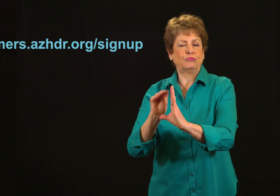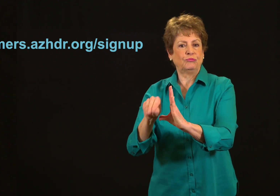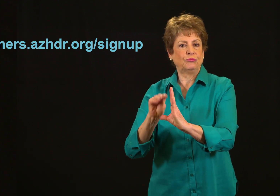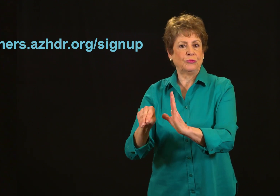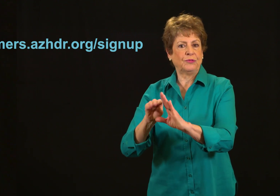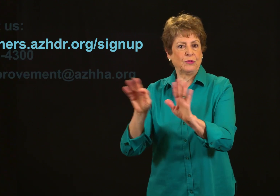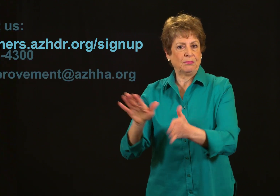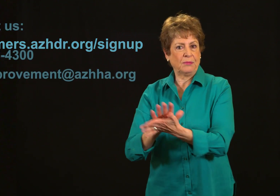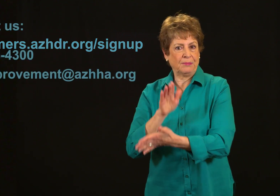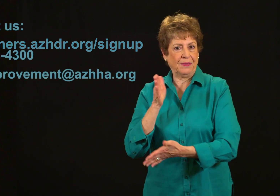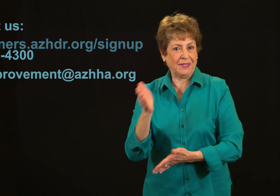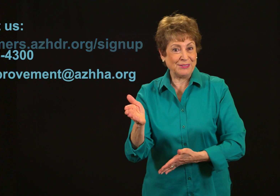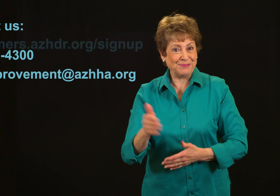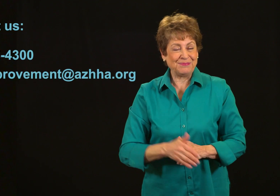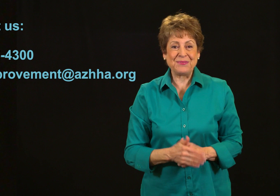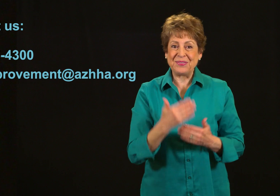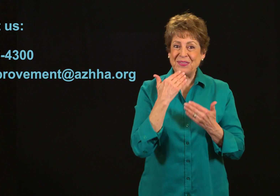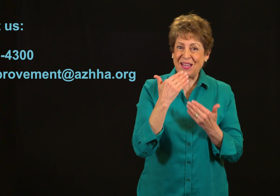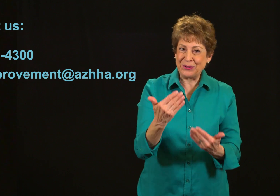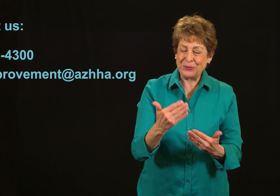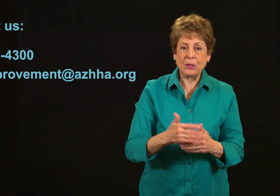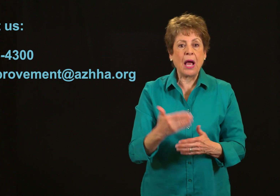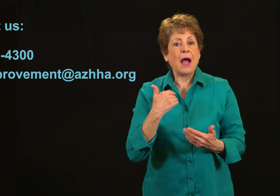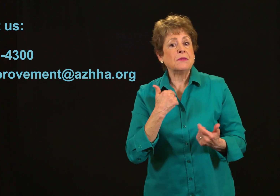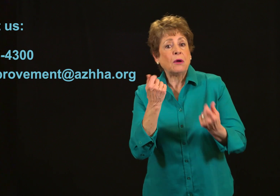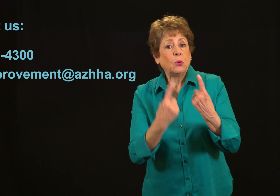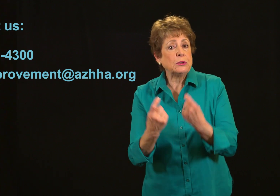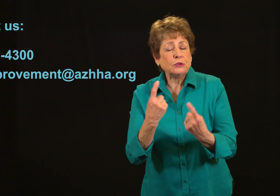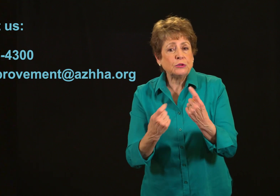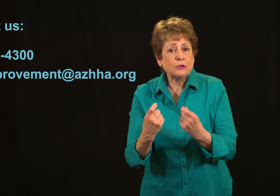Thank you. If you have any questions, please call